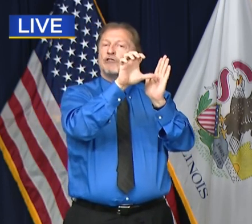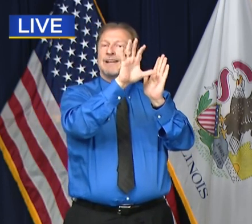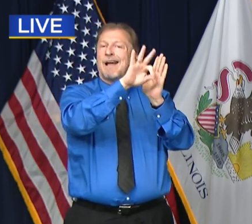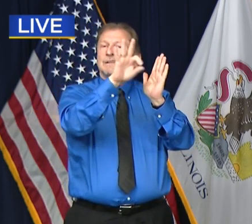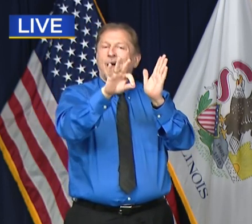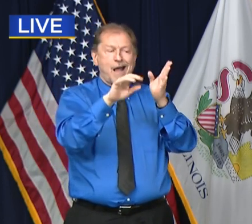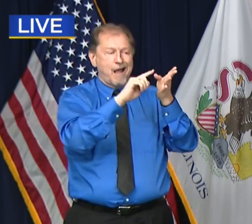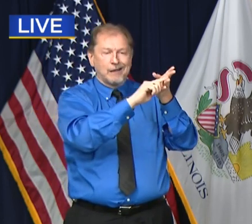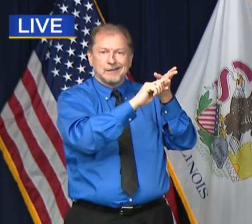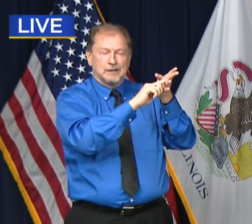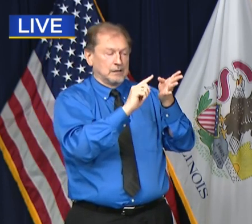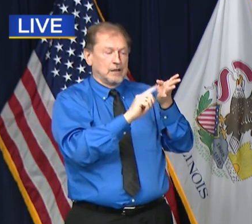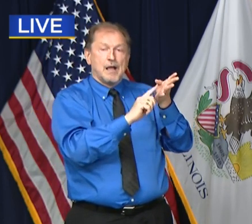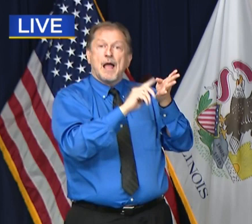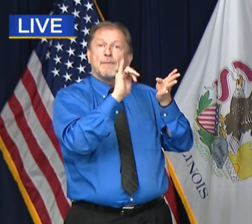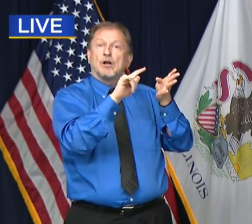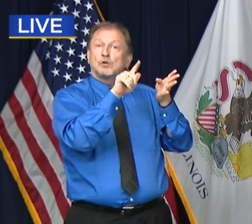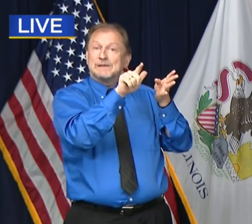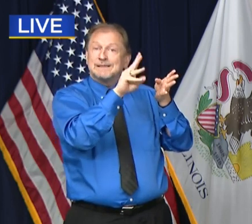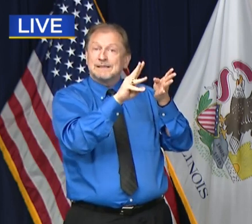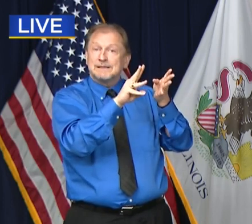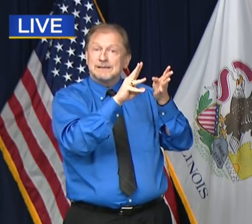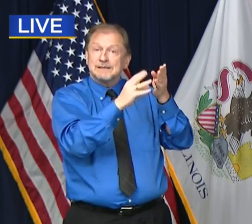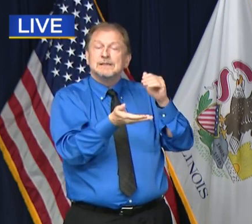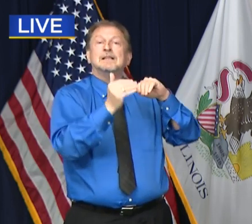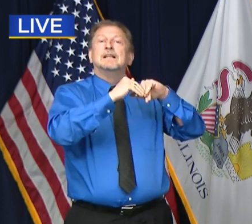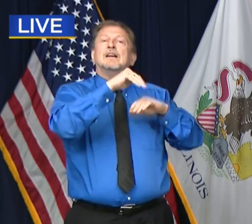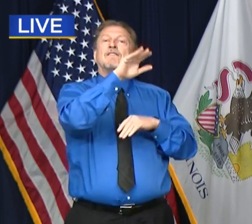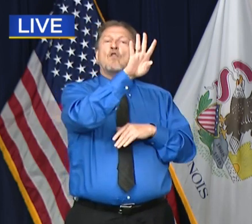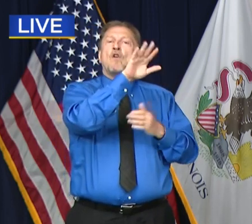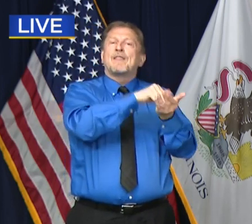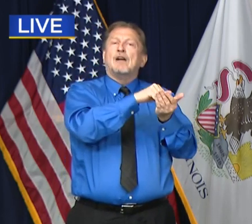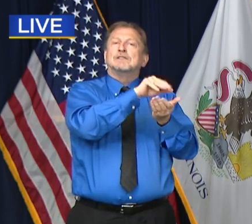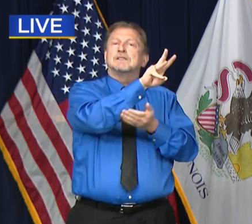ON APRIL 12th, 4091, ON APRIL 19th 4599.